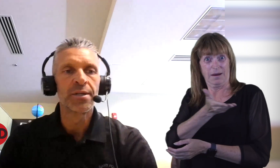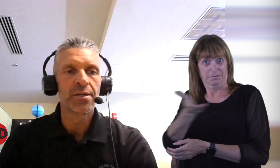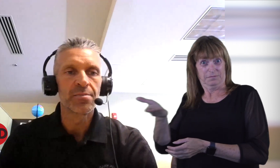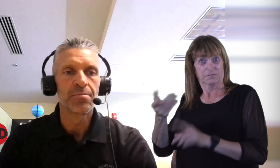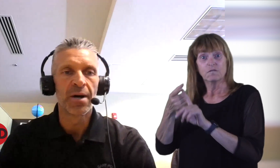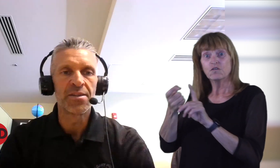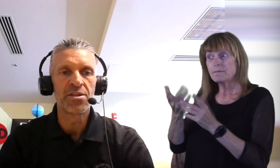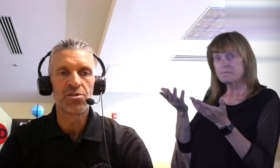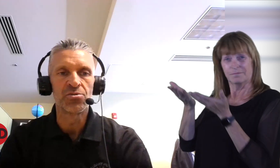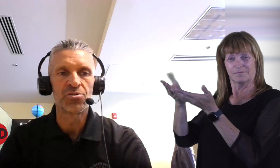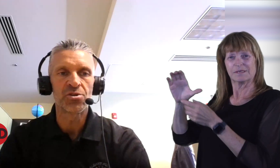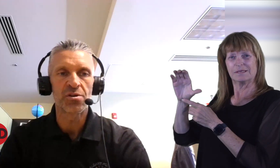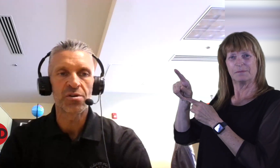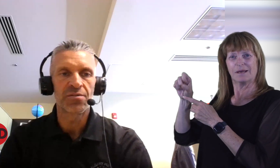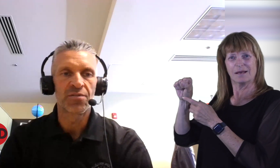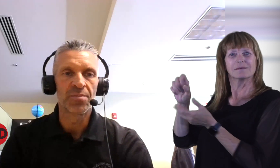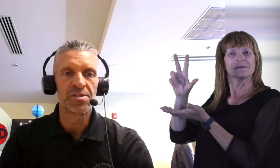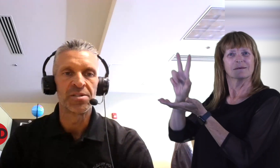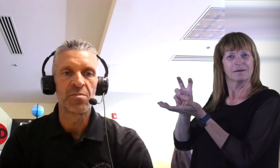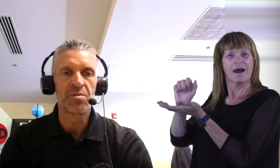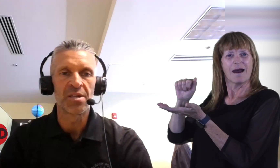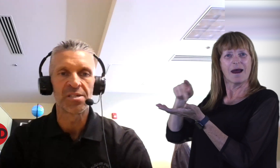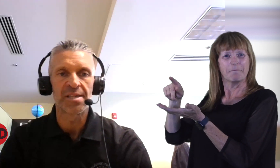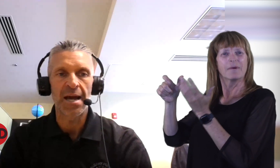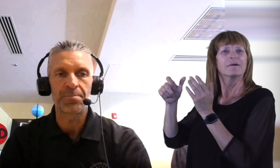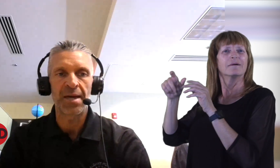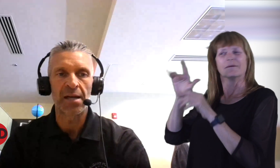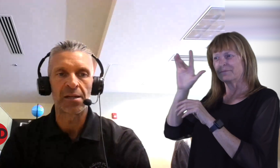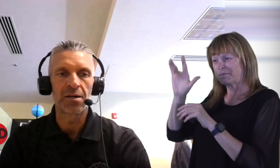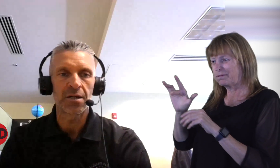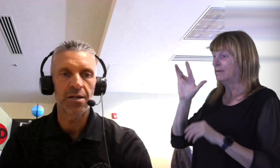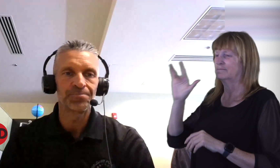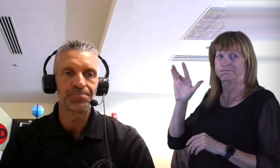by the user from the CPS app catalog.